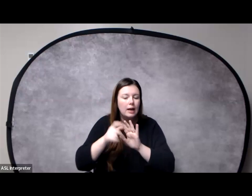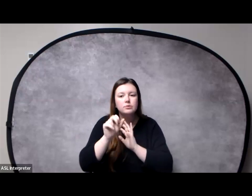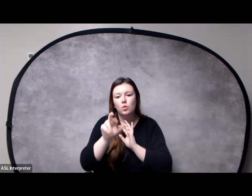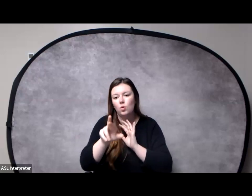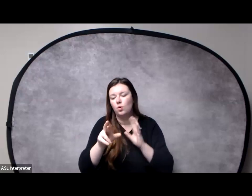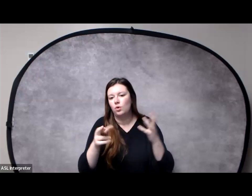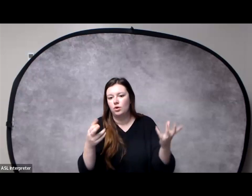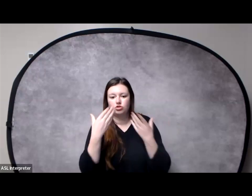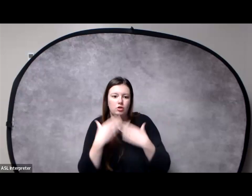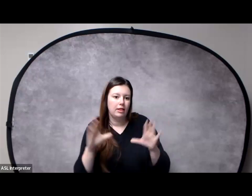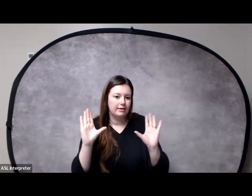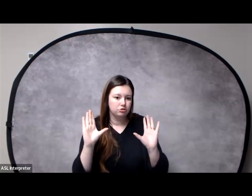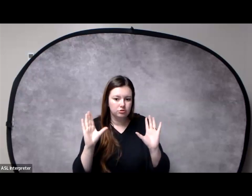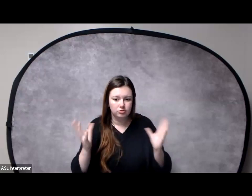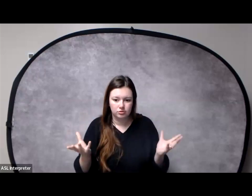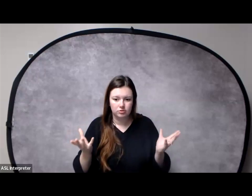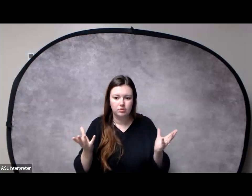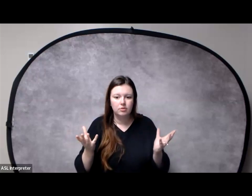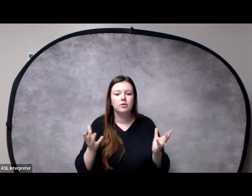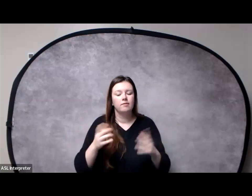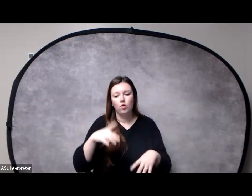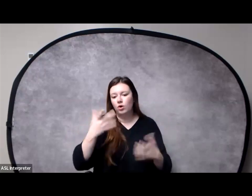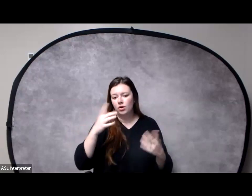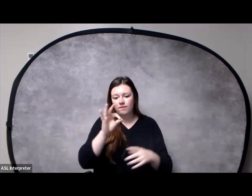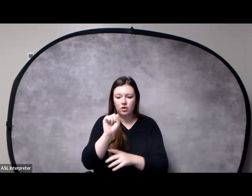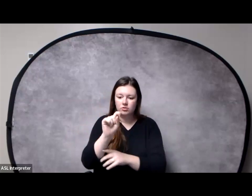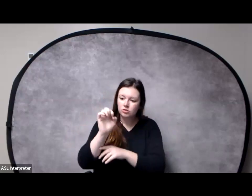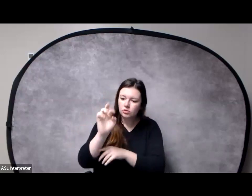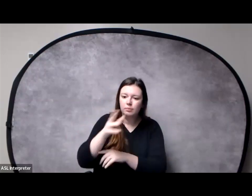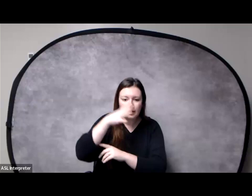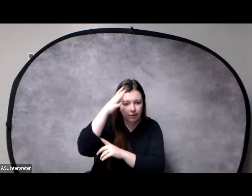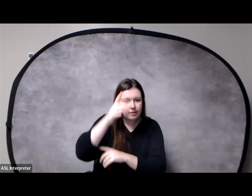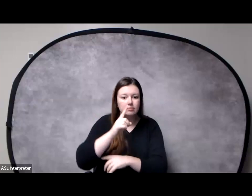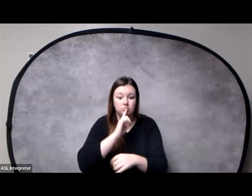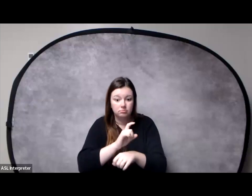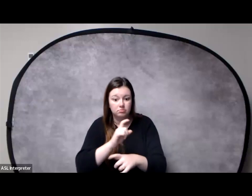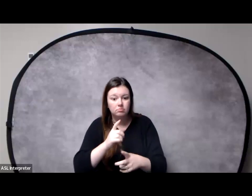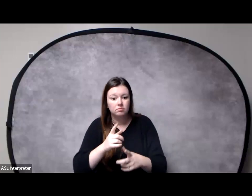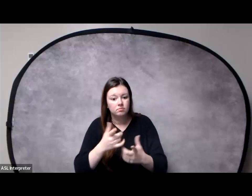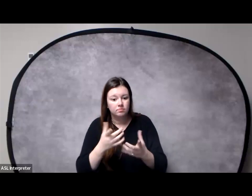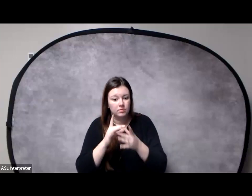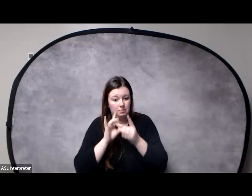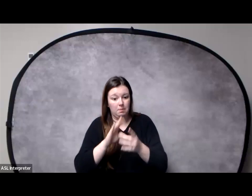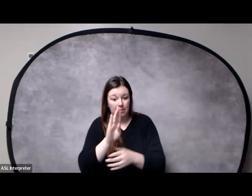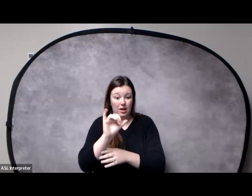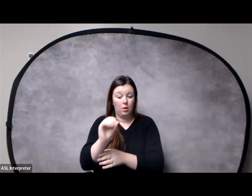caregiver, foster parent or perspective parent because of their disability cannot safely care for a child.